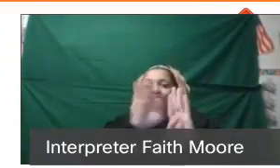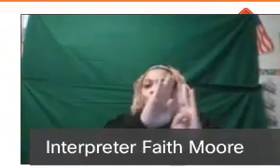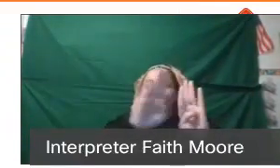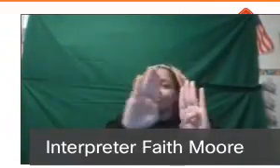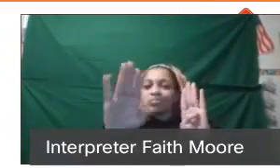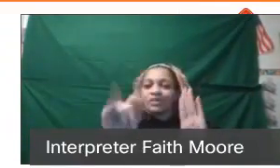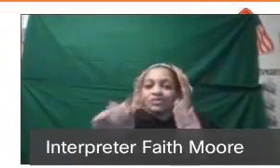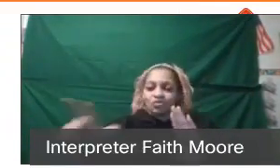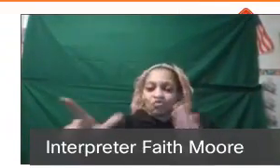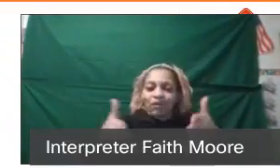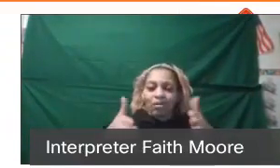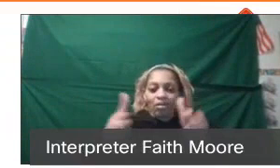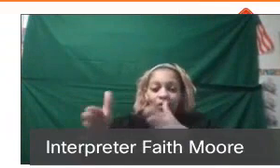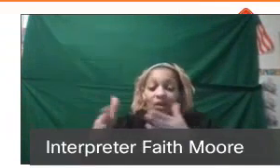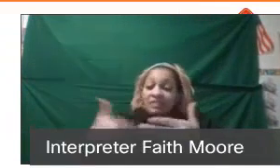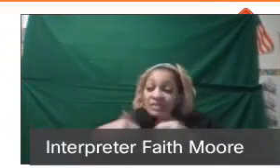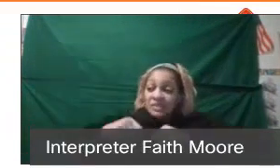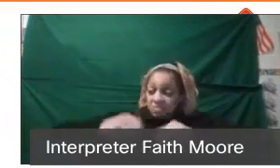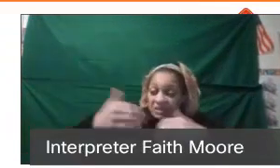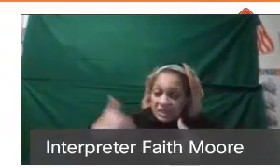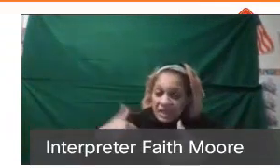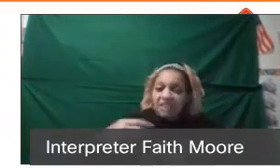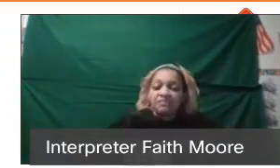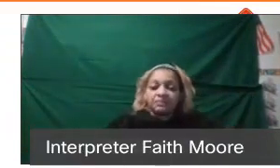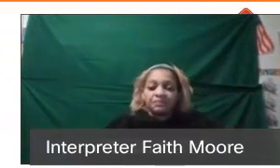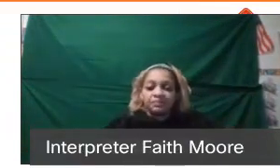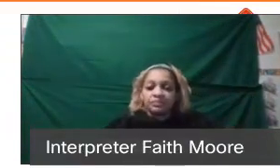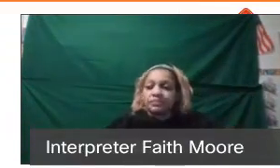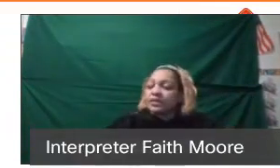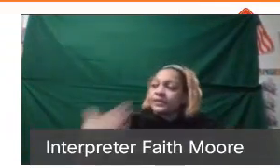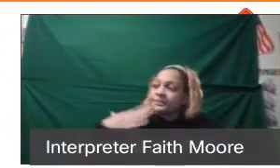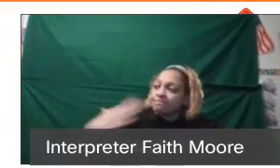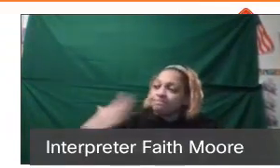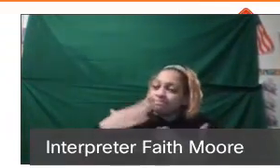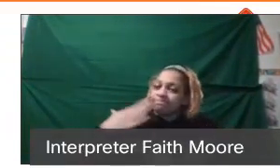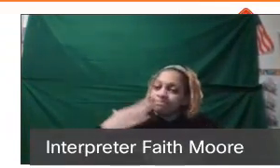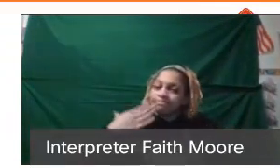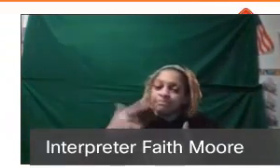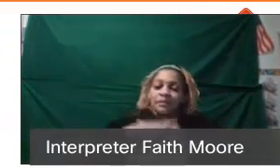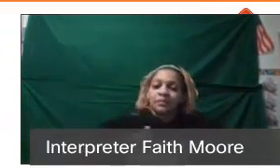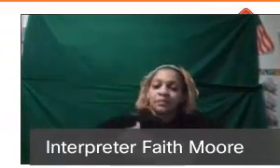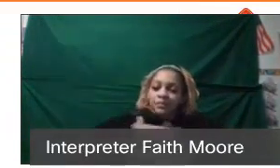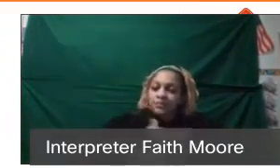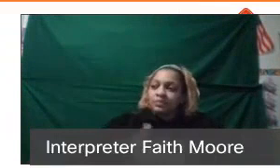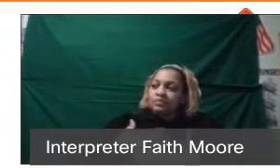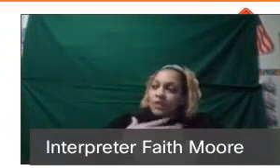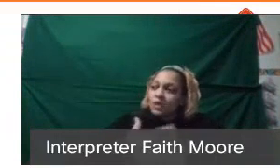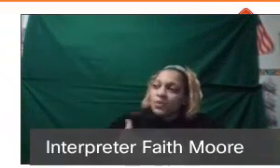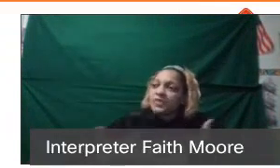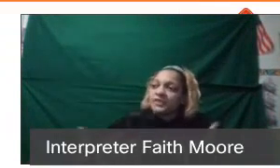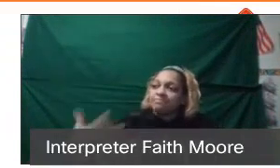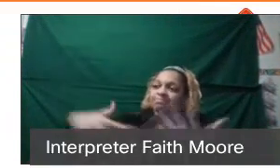Great, thank you. I really appreciate this interaction and meeting that you guys about.